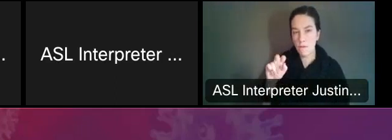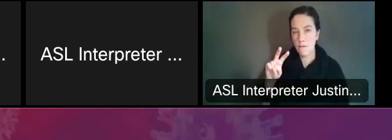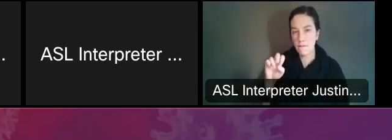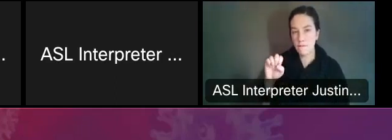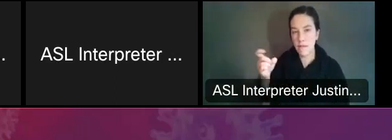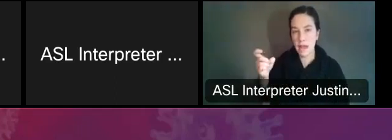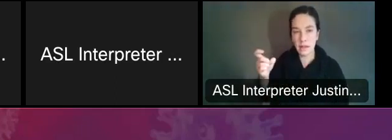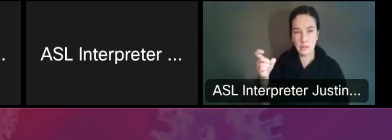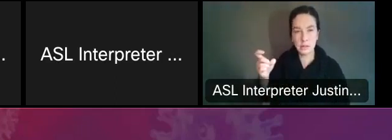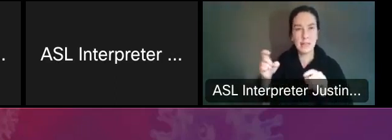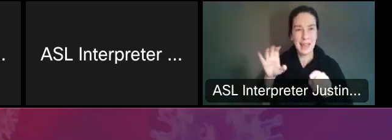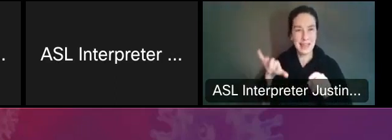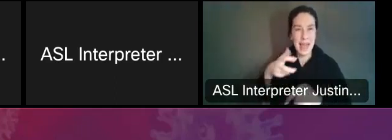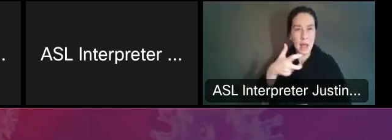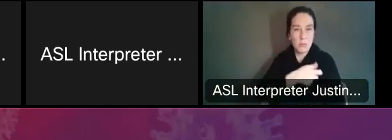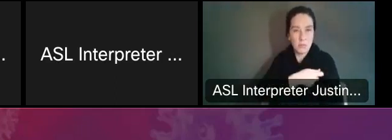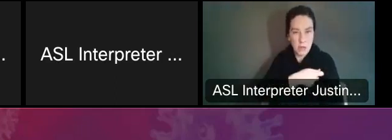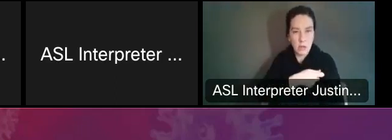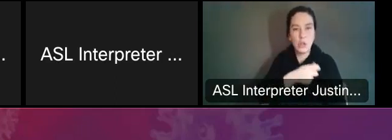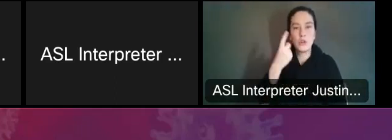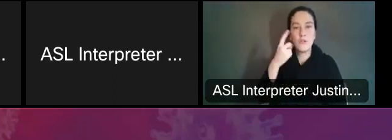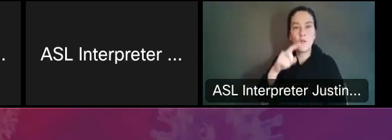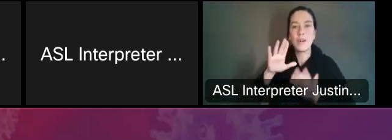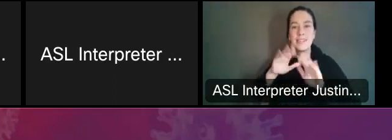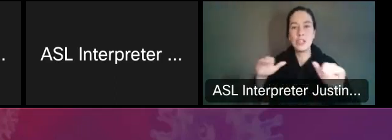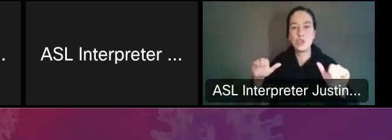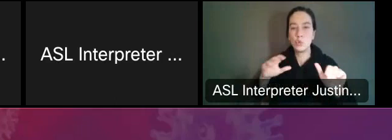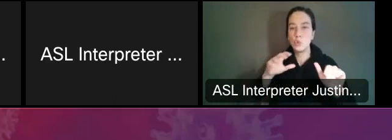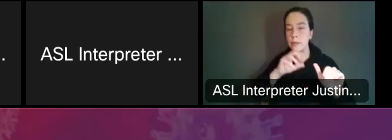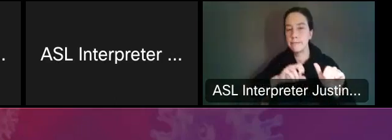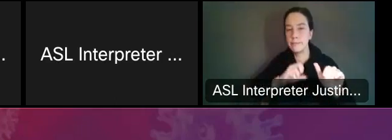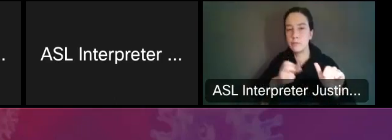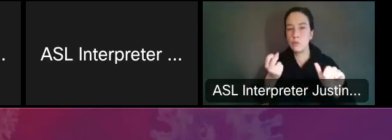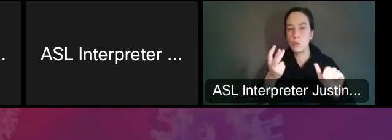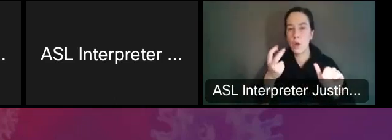The 2nd, Pfizer DOS should be given at least 3 weeks after the 1st.